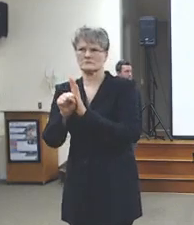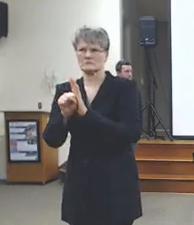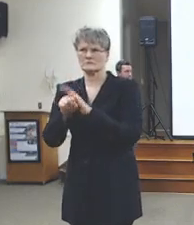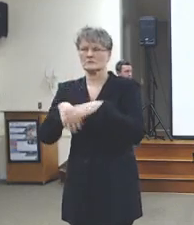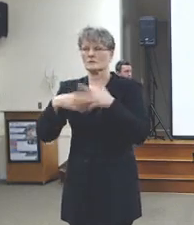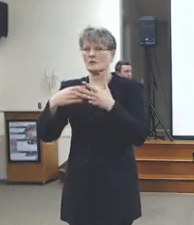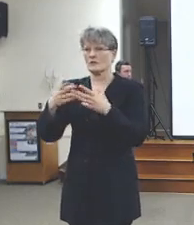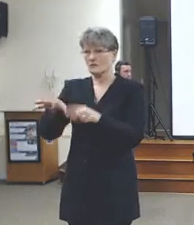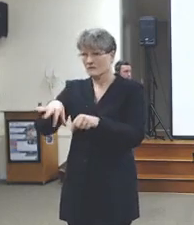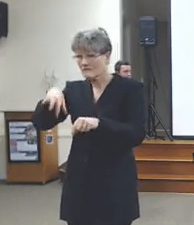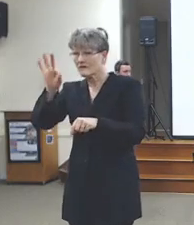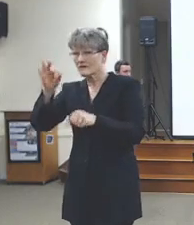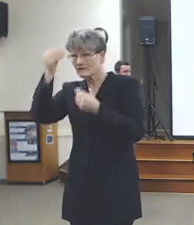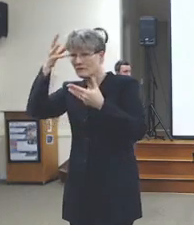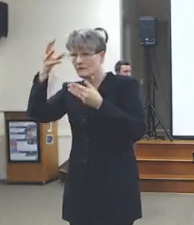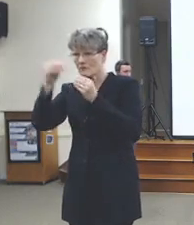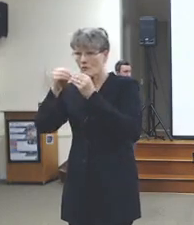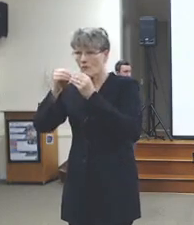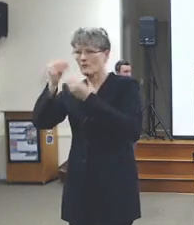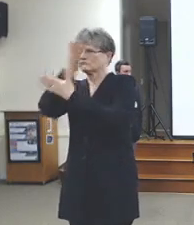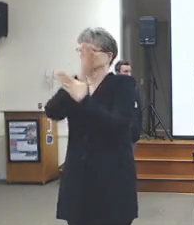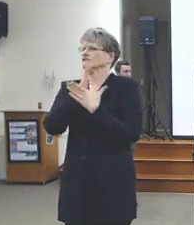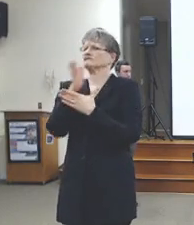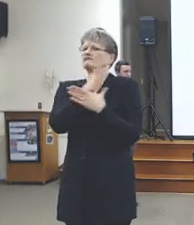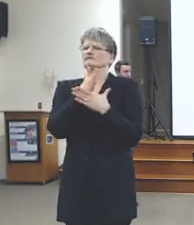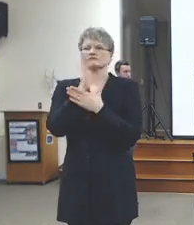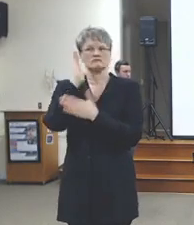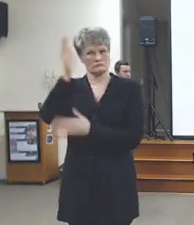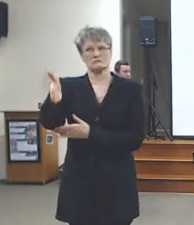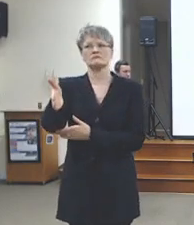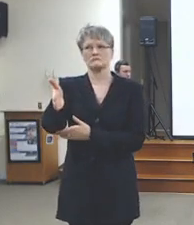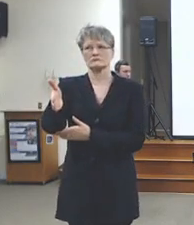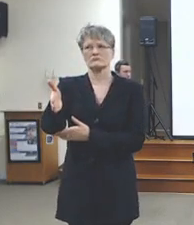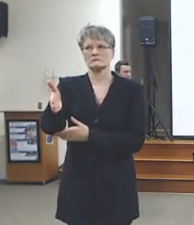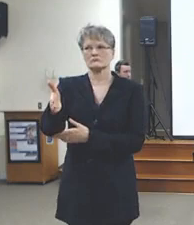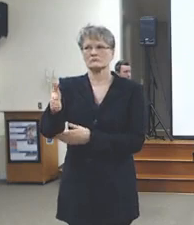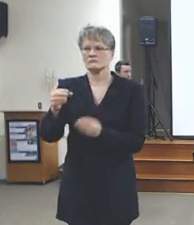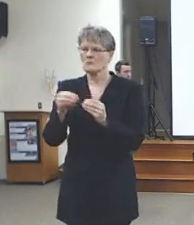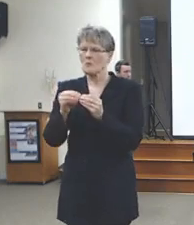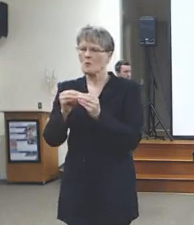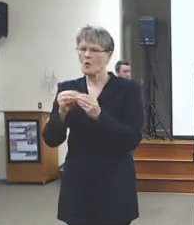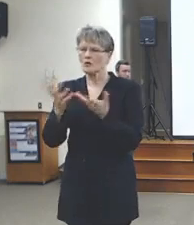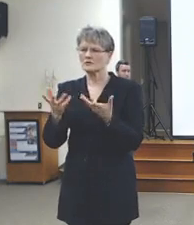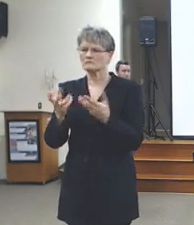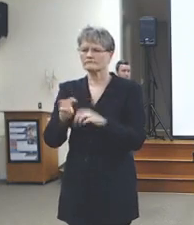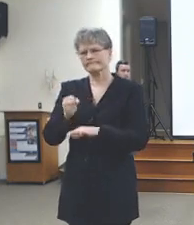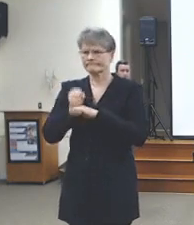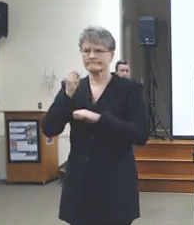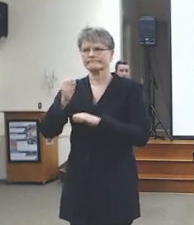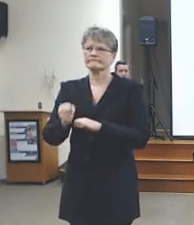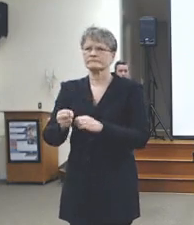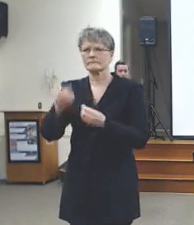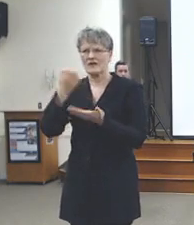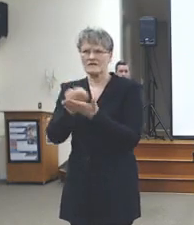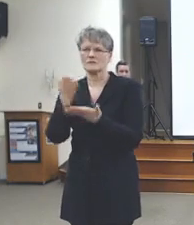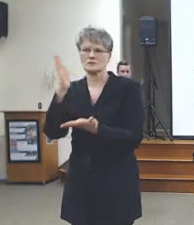that information as soon as we have some more concrete numbers on that.